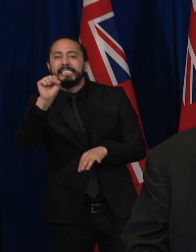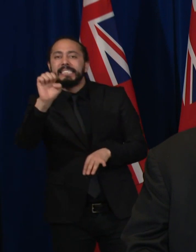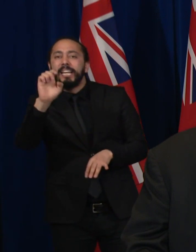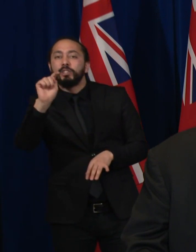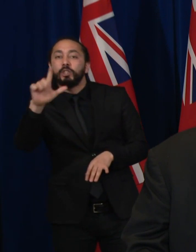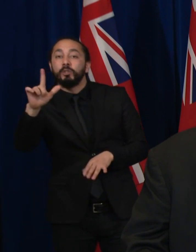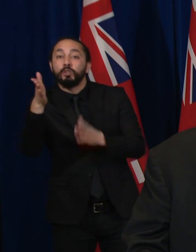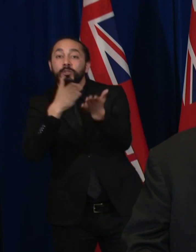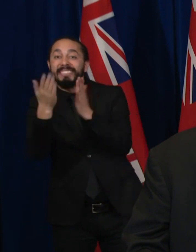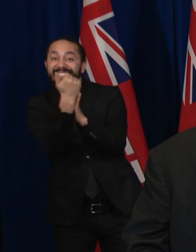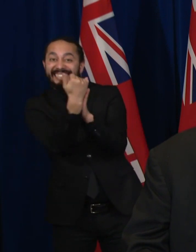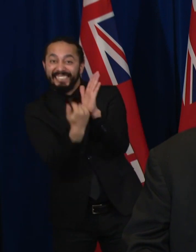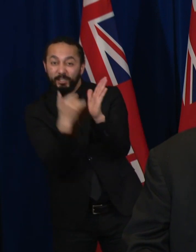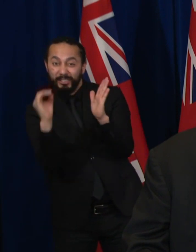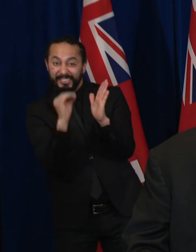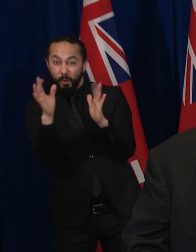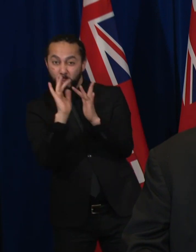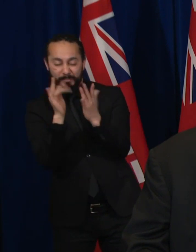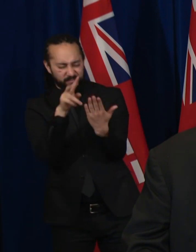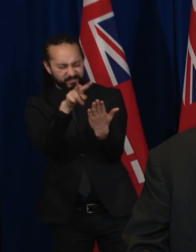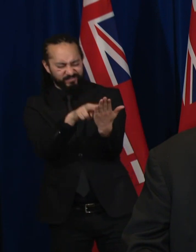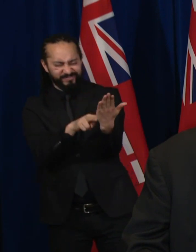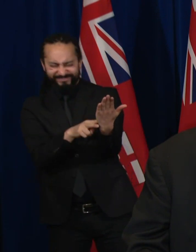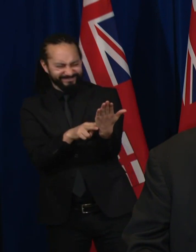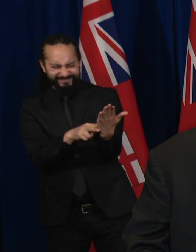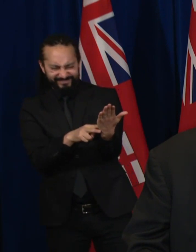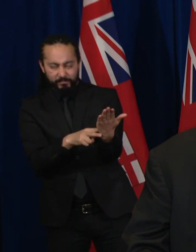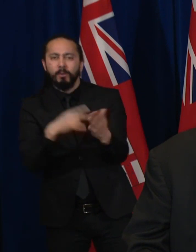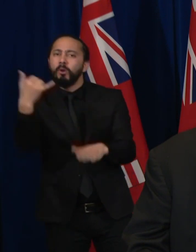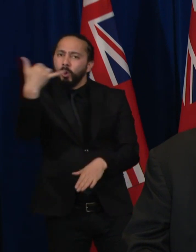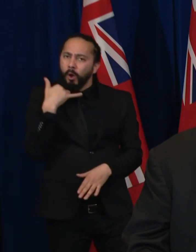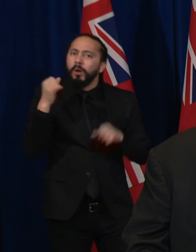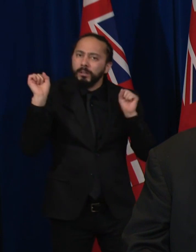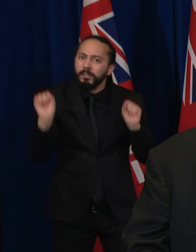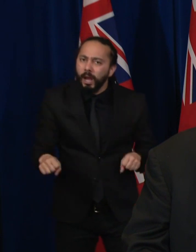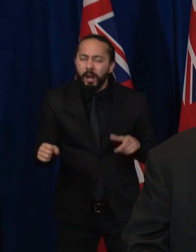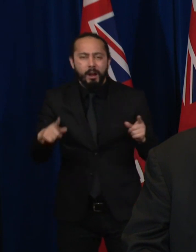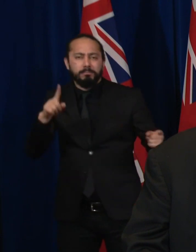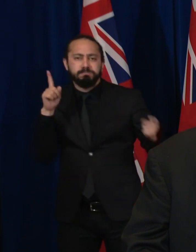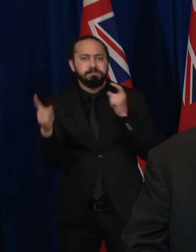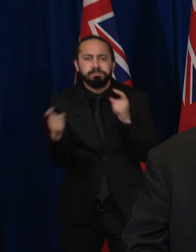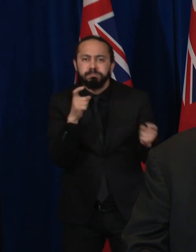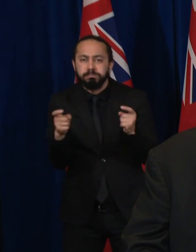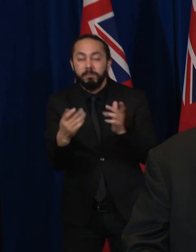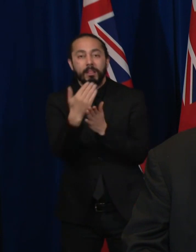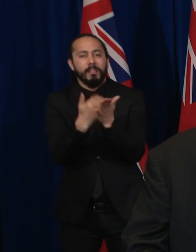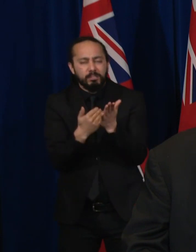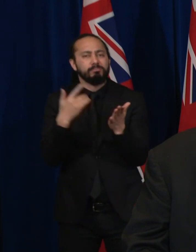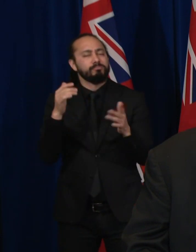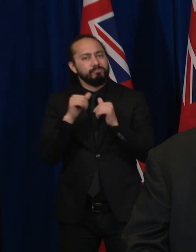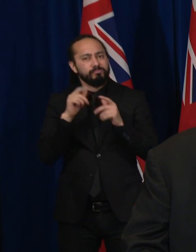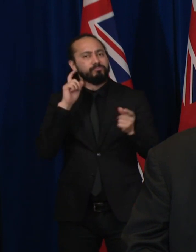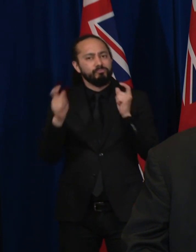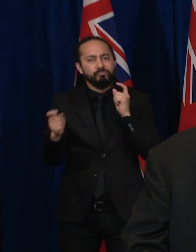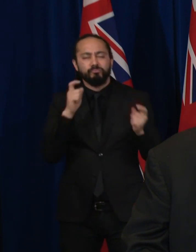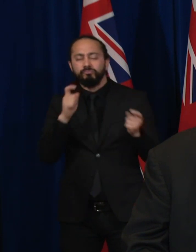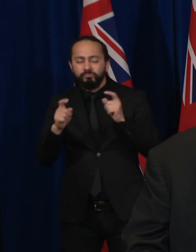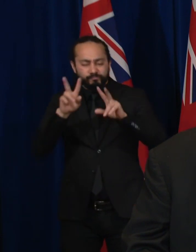companies shouldn't be off there we can take them off. We're adjusting that list and looking at it absolutely